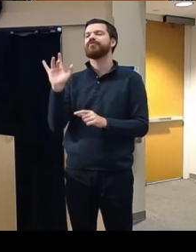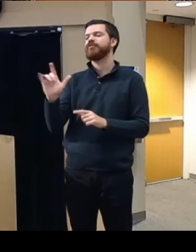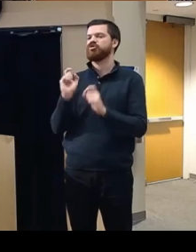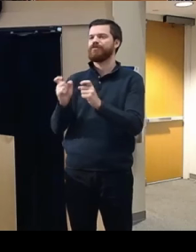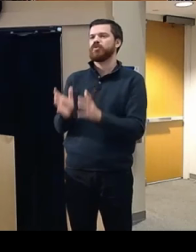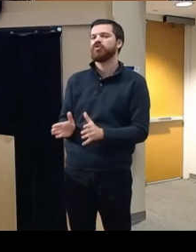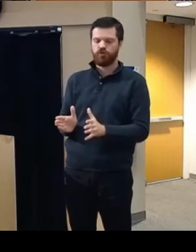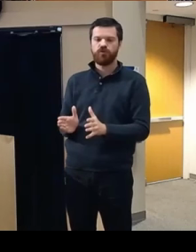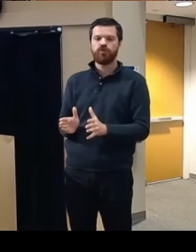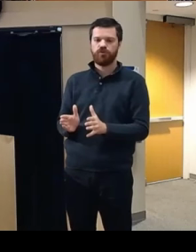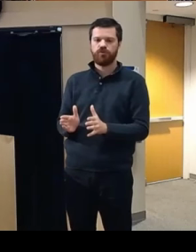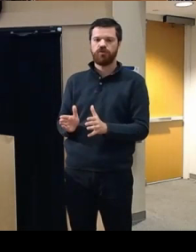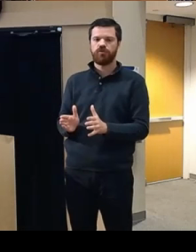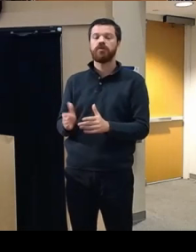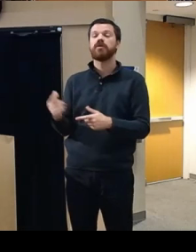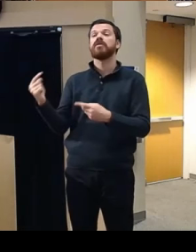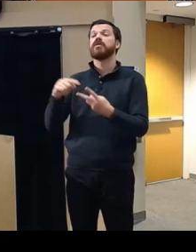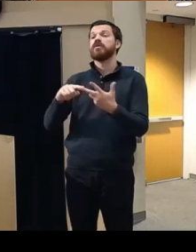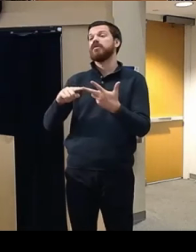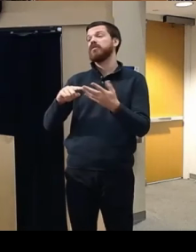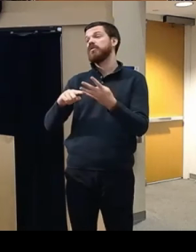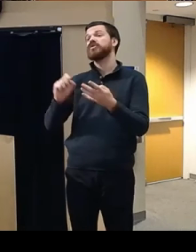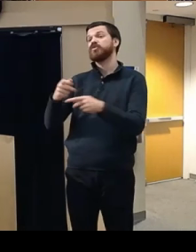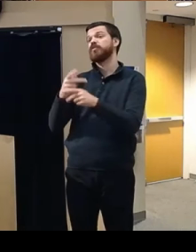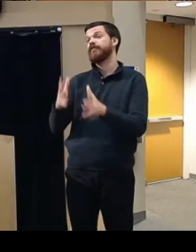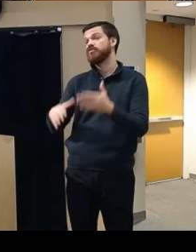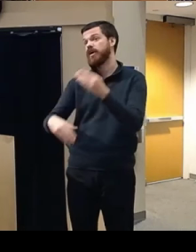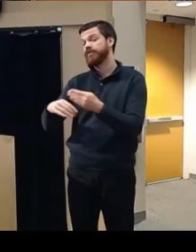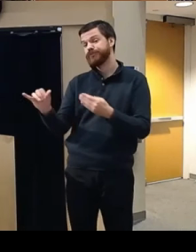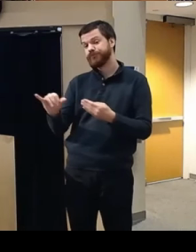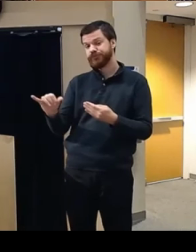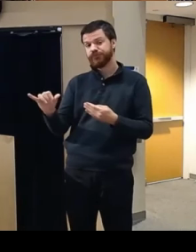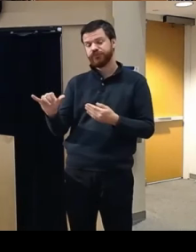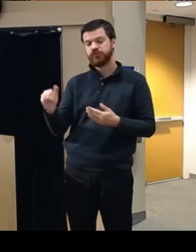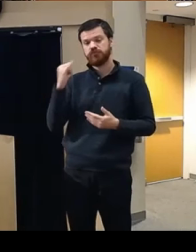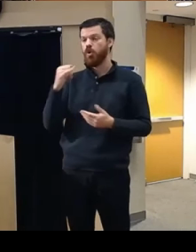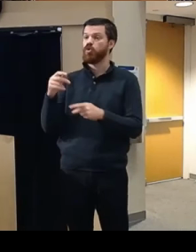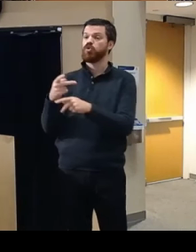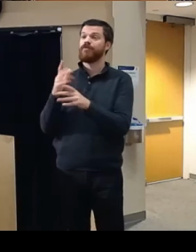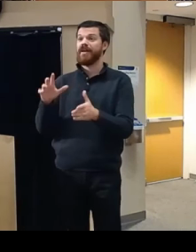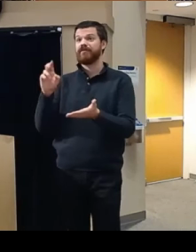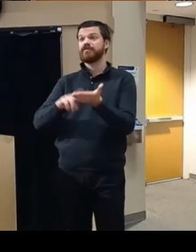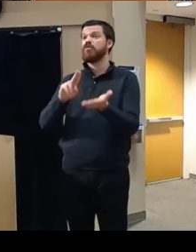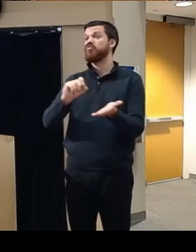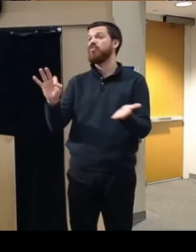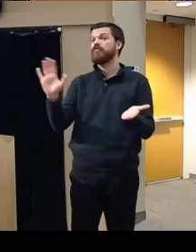we could also add a supervisor so if you need a supervisor to sign off on your treatment plans